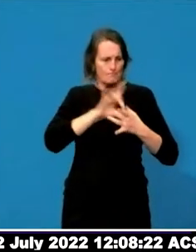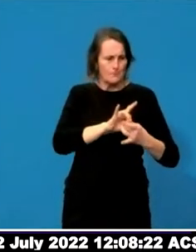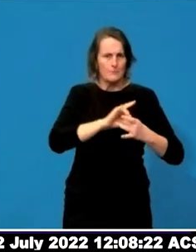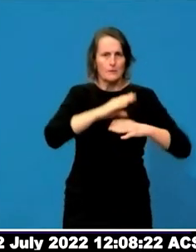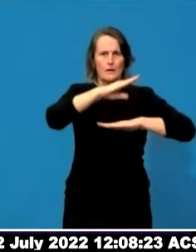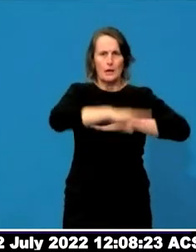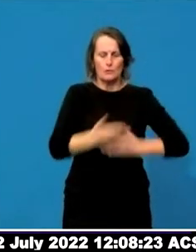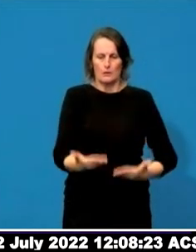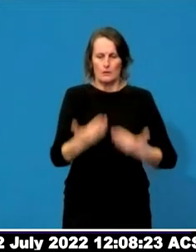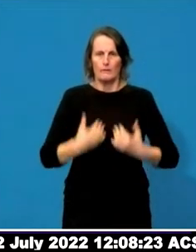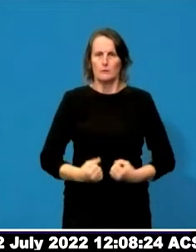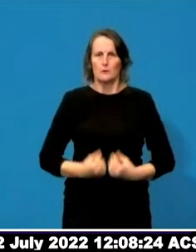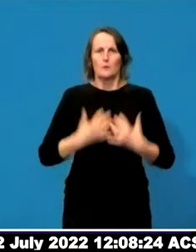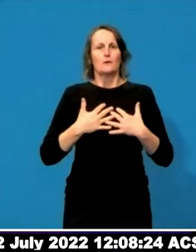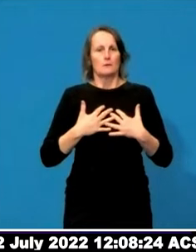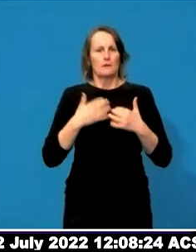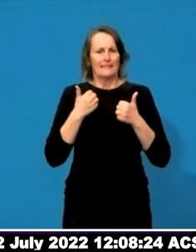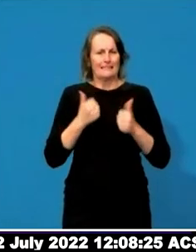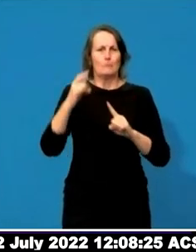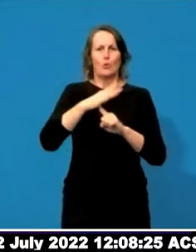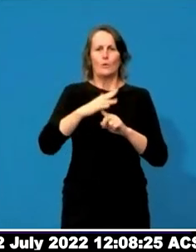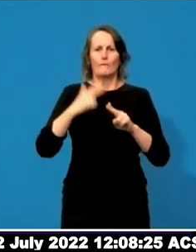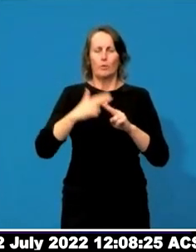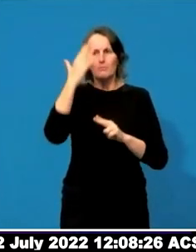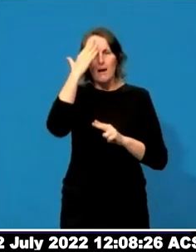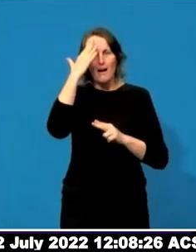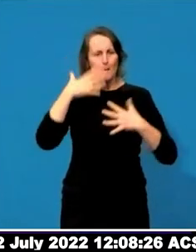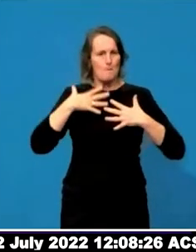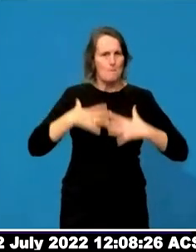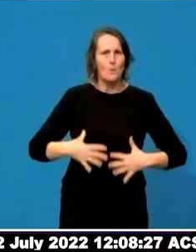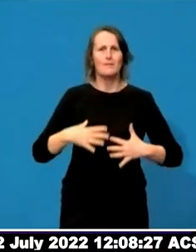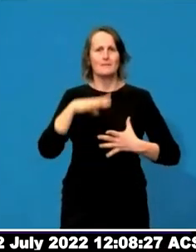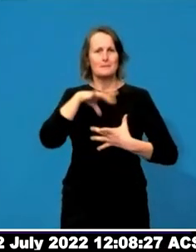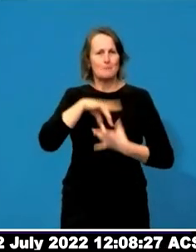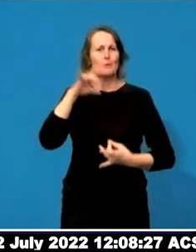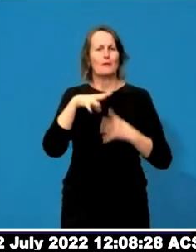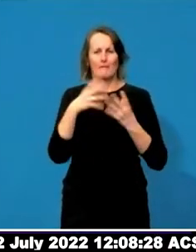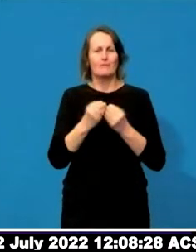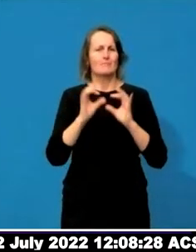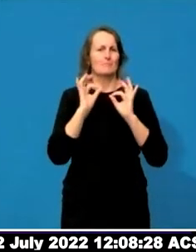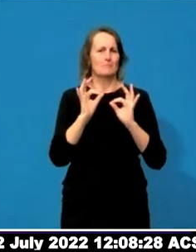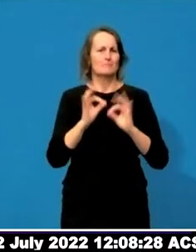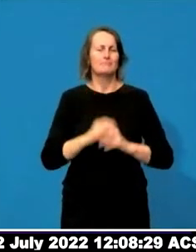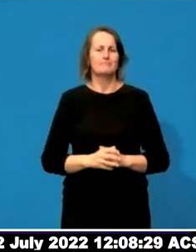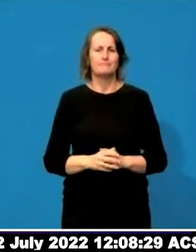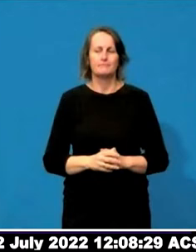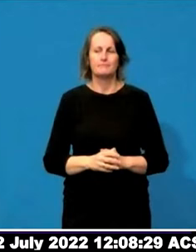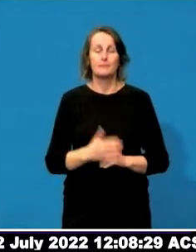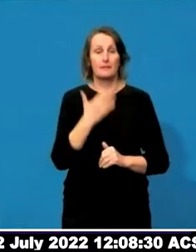is critical. Thank you. Thank you very much for your evidence today. Thank you. Commissioner McEwin COMMISSIONER McEWIN: Thank you.